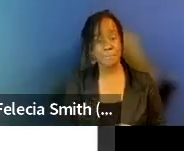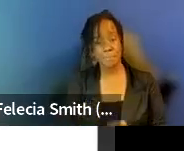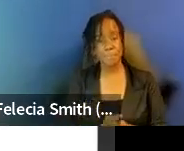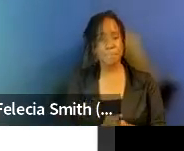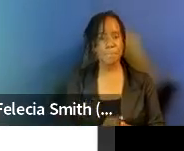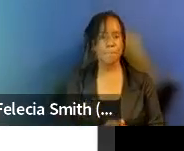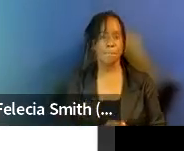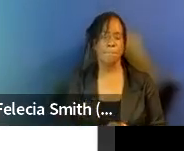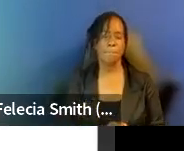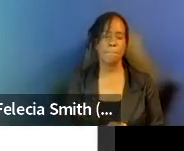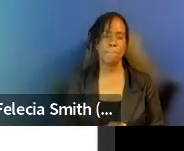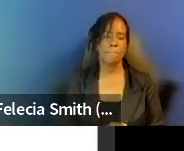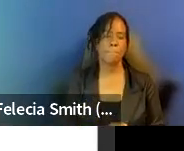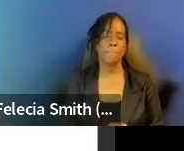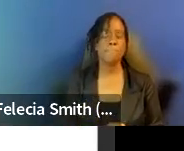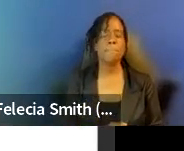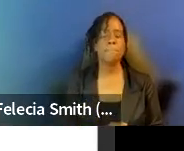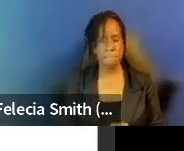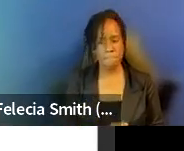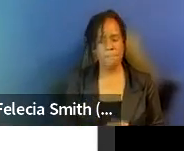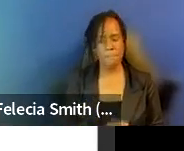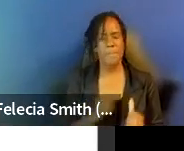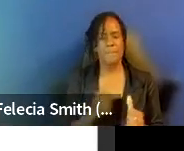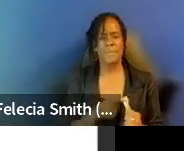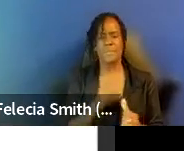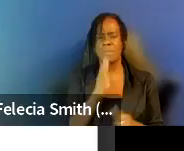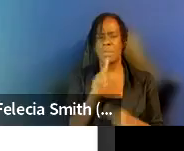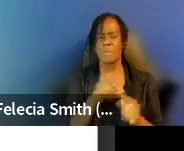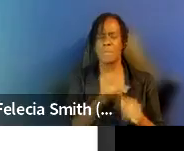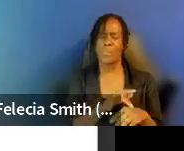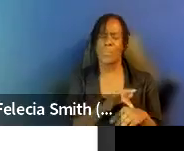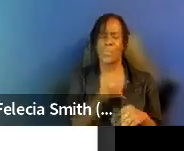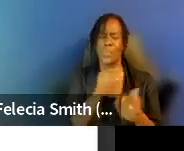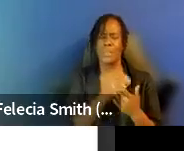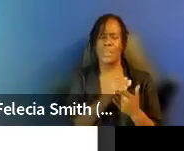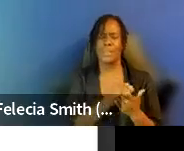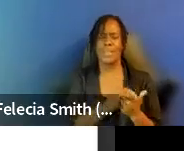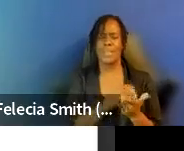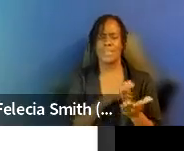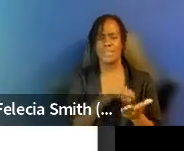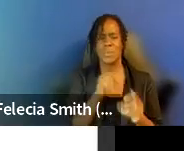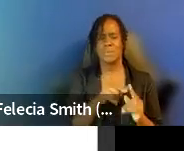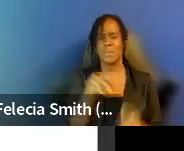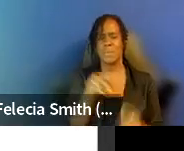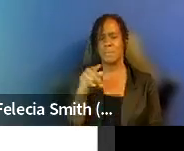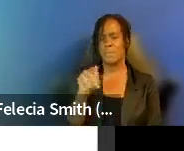disability community as a health disparity politicking and discuss telehealth as it relates to the disability